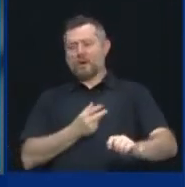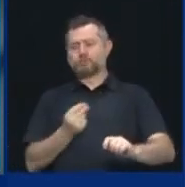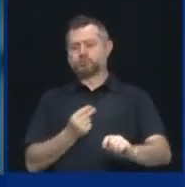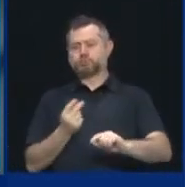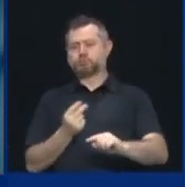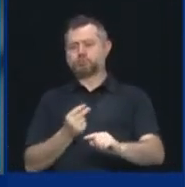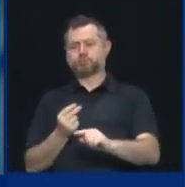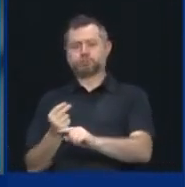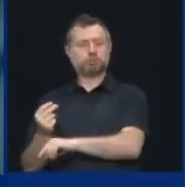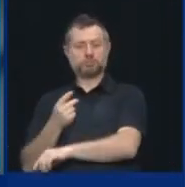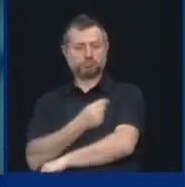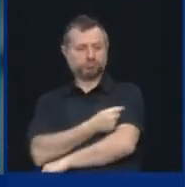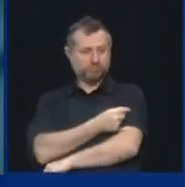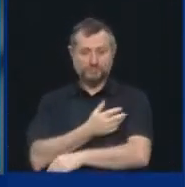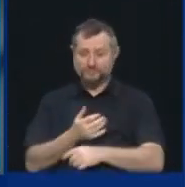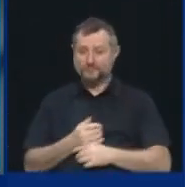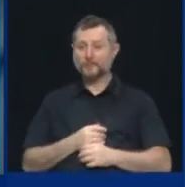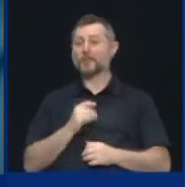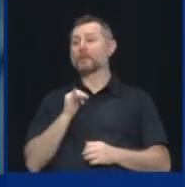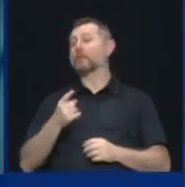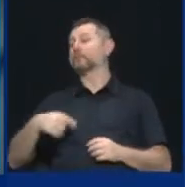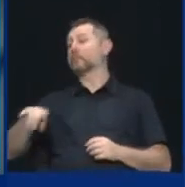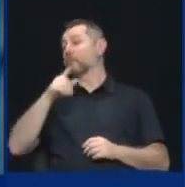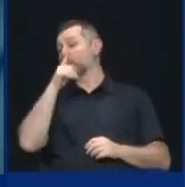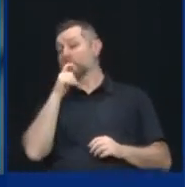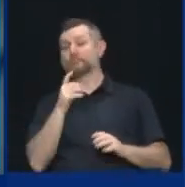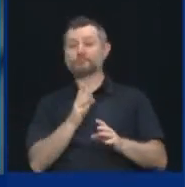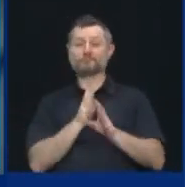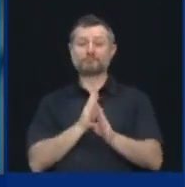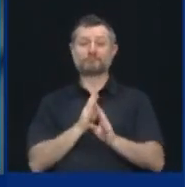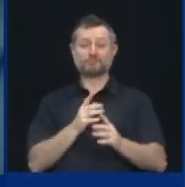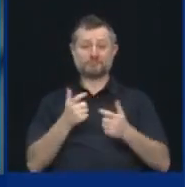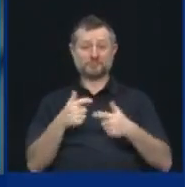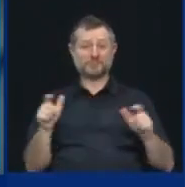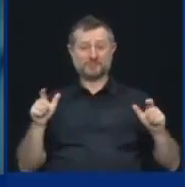TEAM TO THE SCHOOL. WE ARE CLOSING VACCINATION SITES.